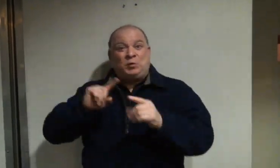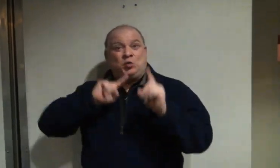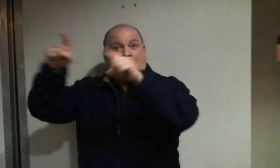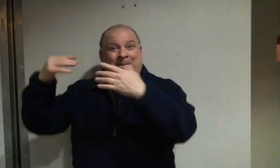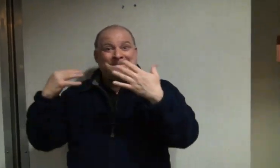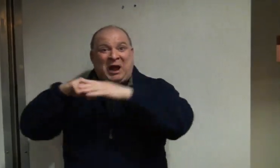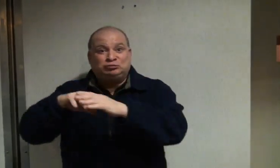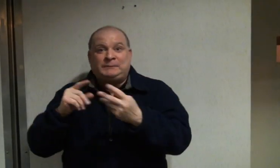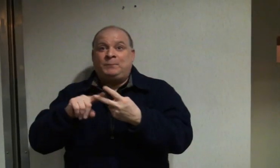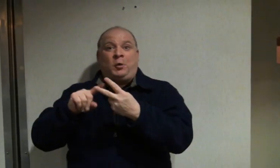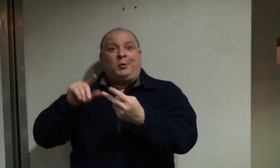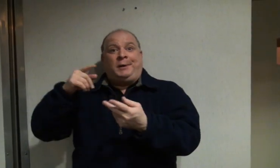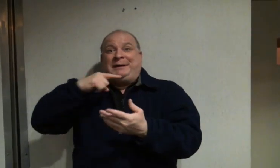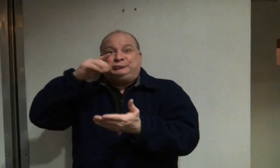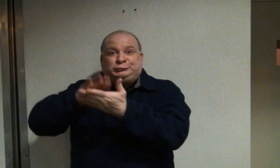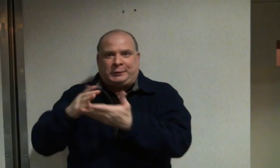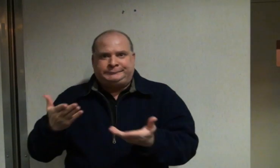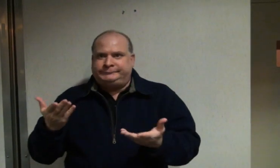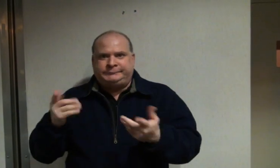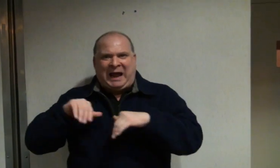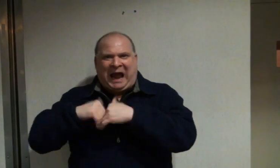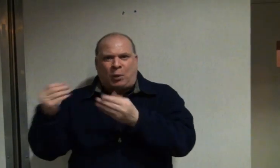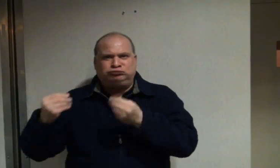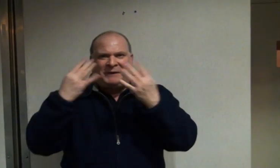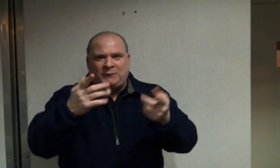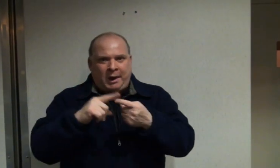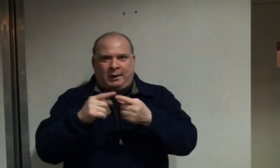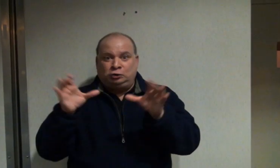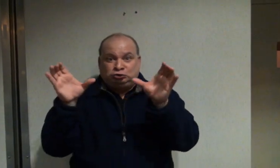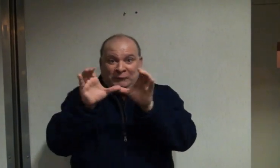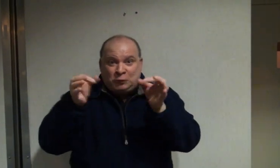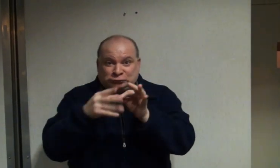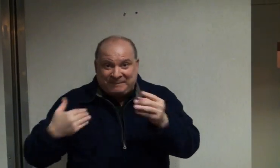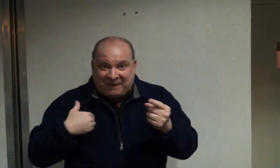And, where are their resources. If children go mainstream, they will lack certificated interpreters.